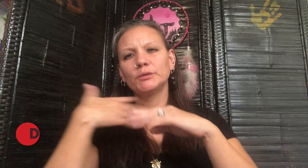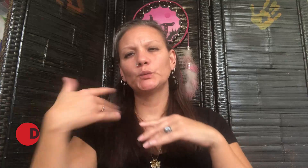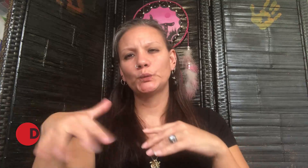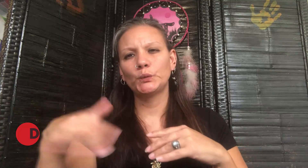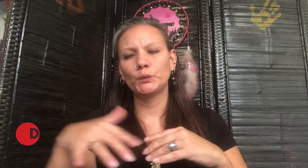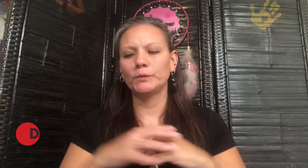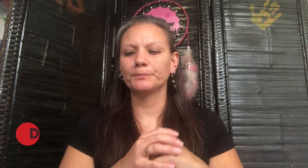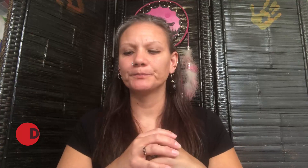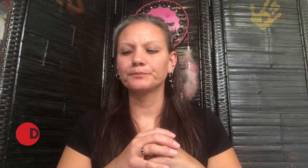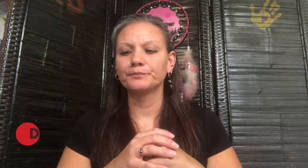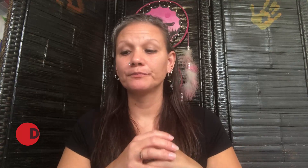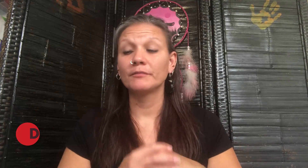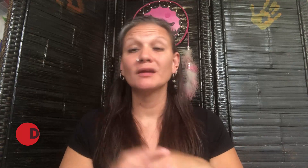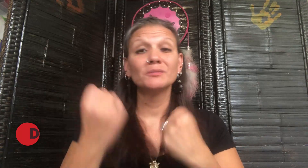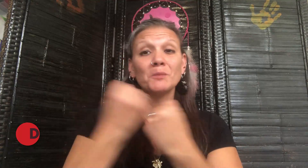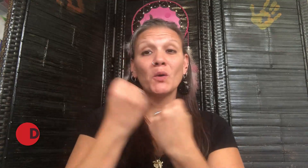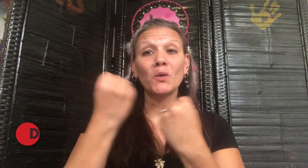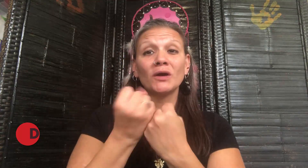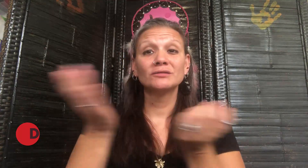Serious barrier.